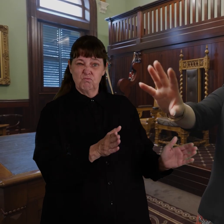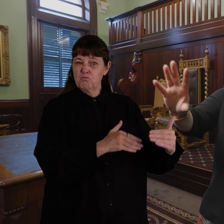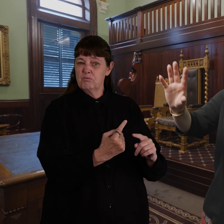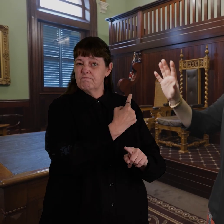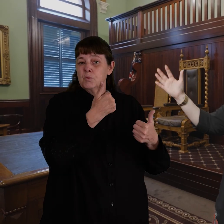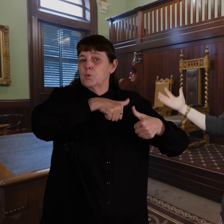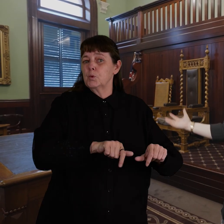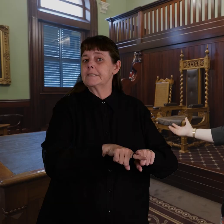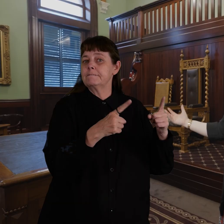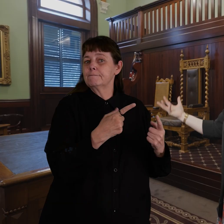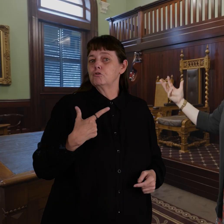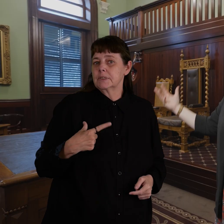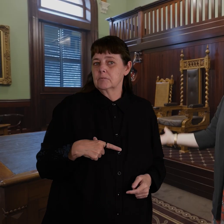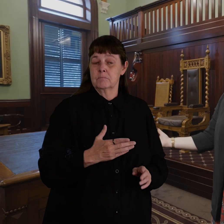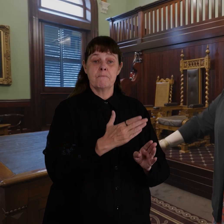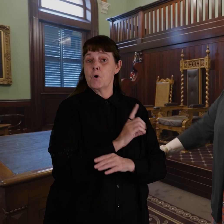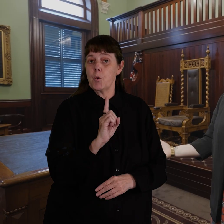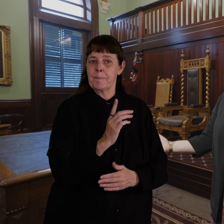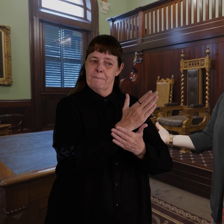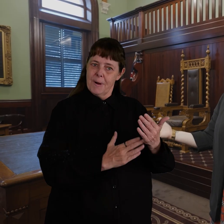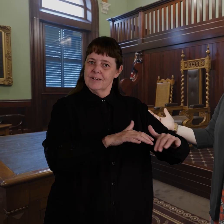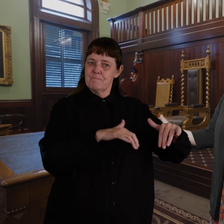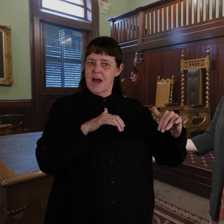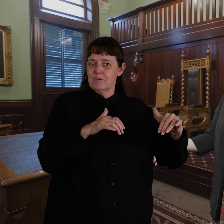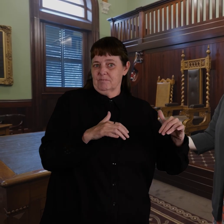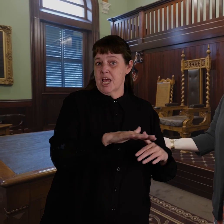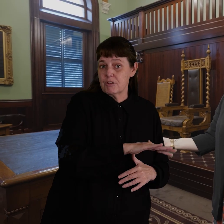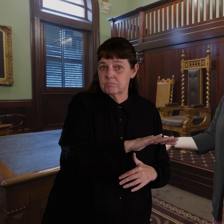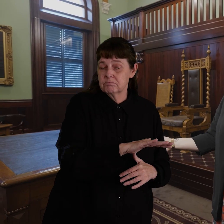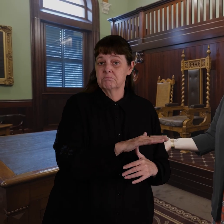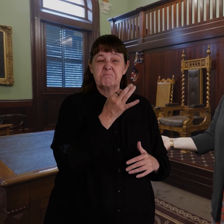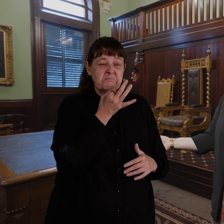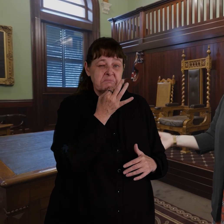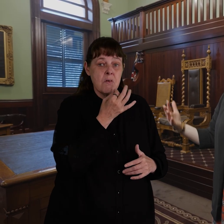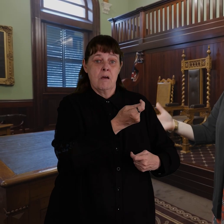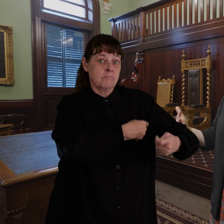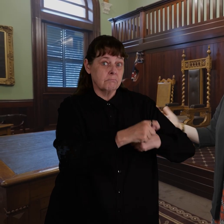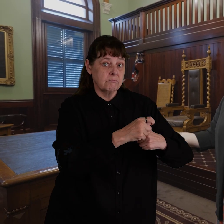out. And then over the years, this room has been used for a range of different purposes. It was